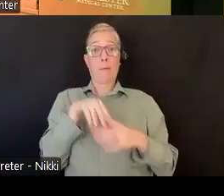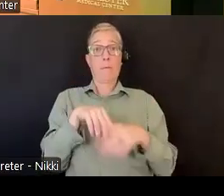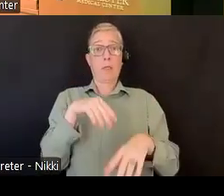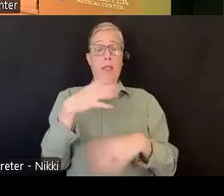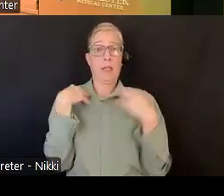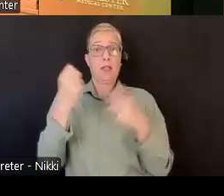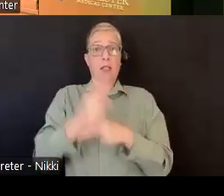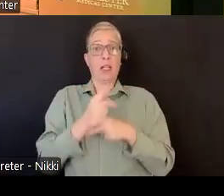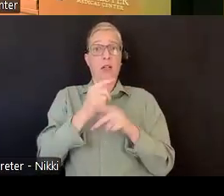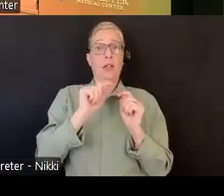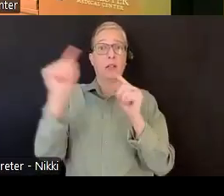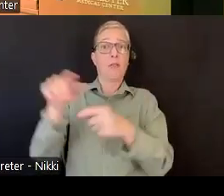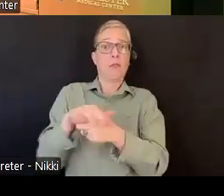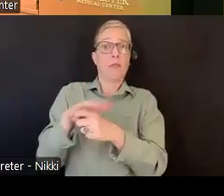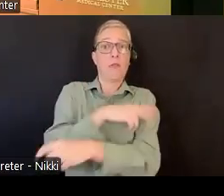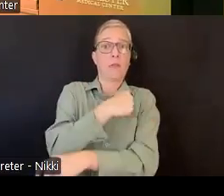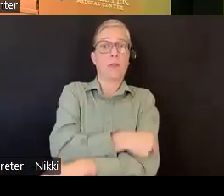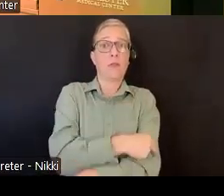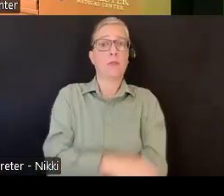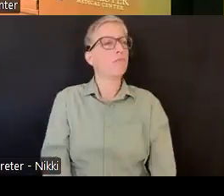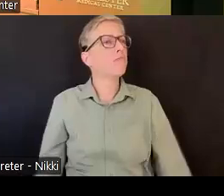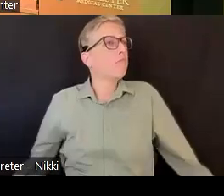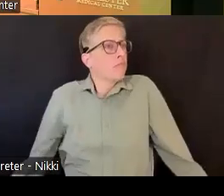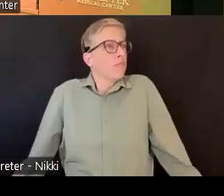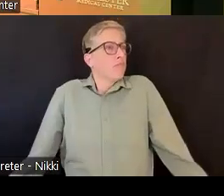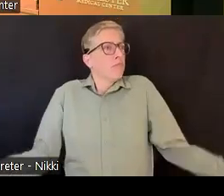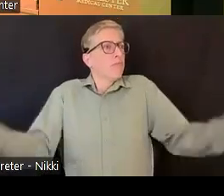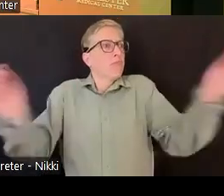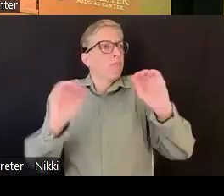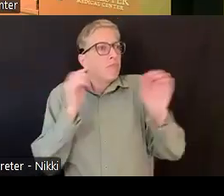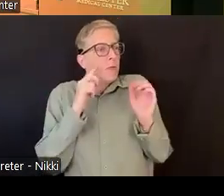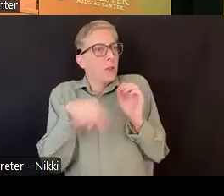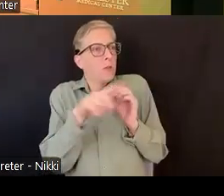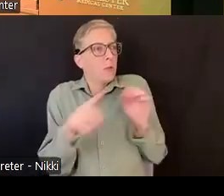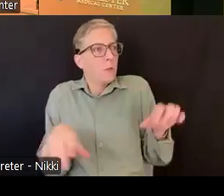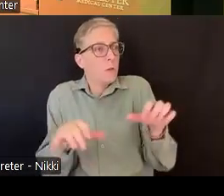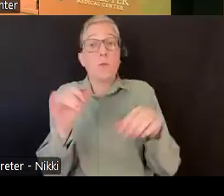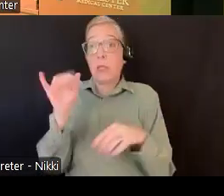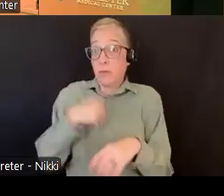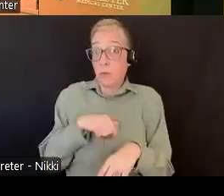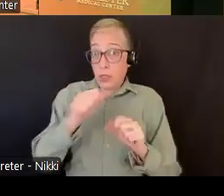they're going to be like nothing for you to do but if we can actually develop say hey come to our